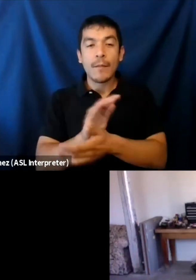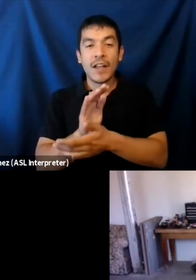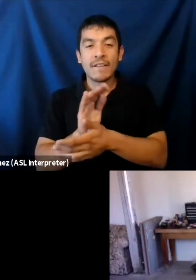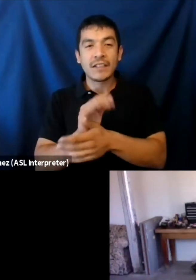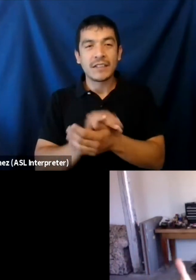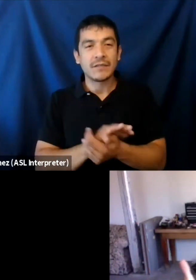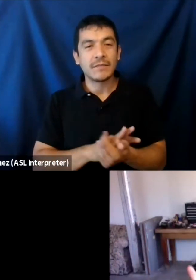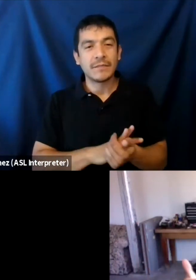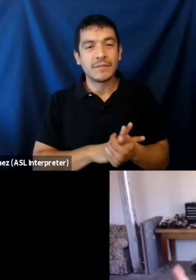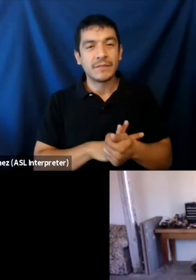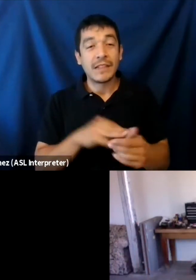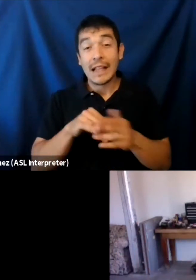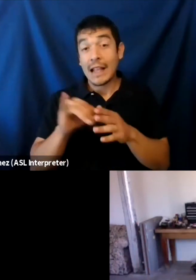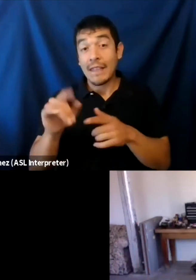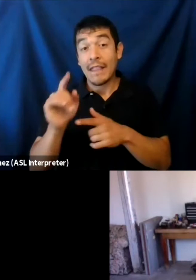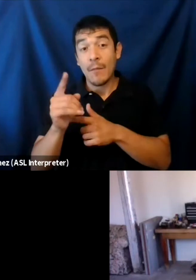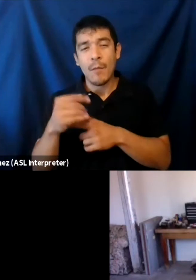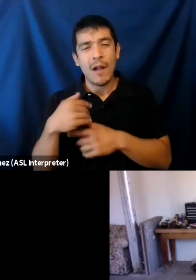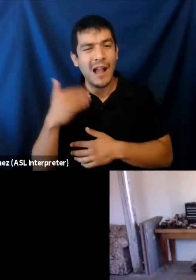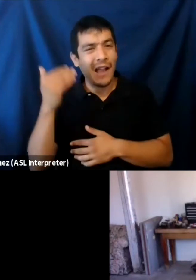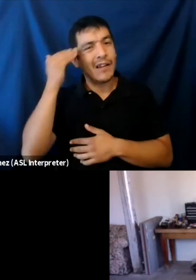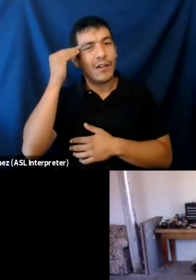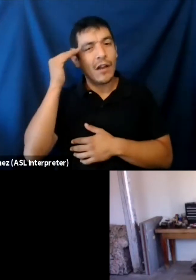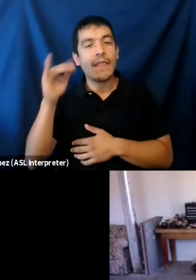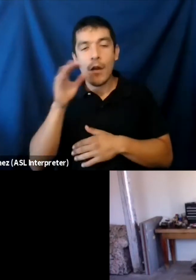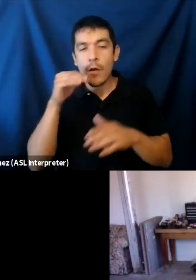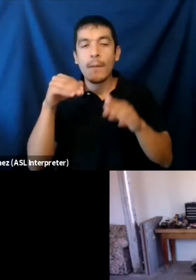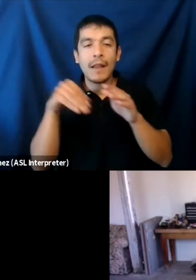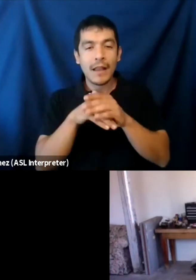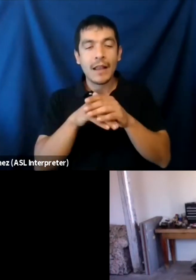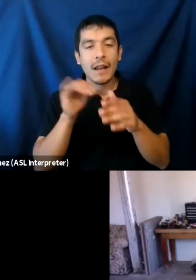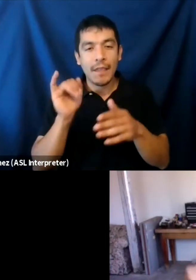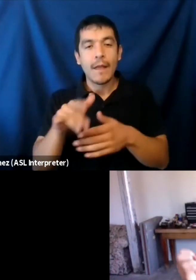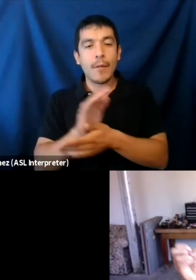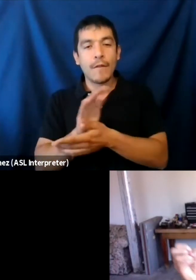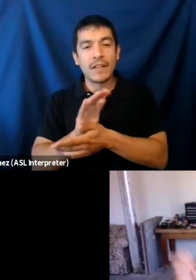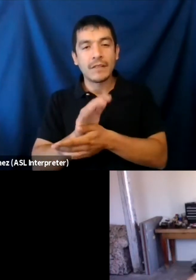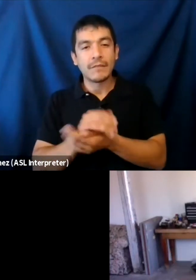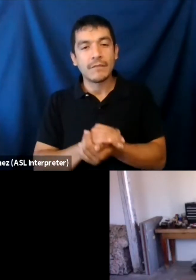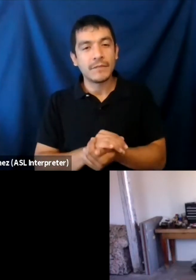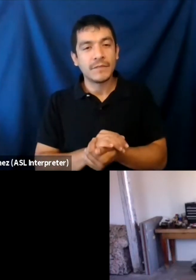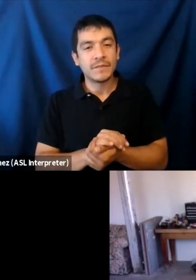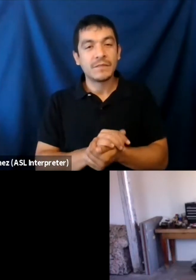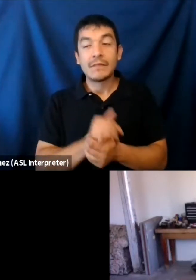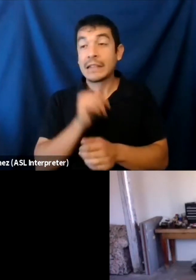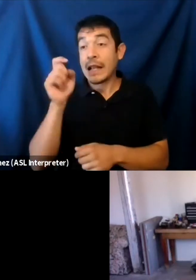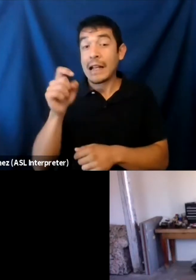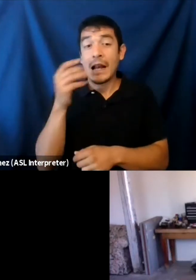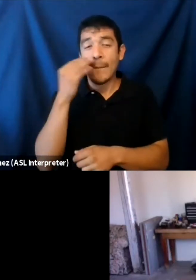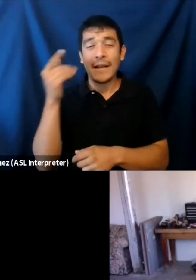and so in that moment, I knew that, that was gonna be a section in the film. Like, not necessarily 'cause that's like the most,